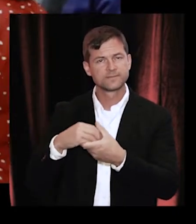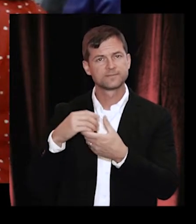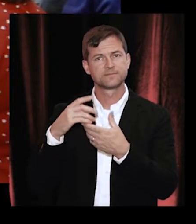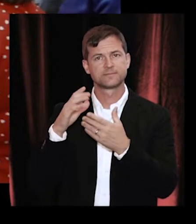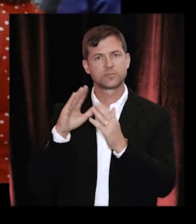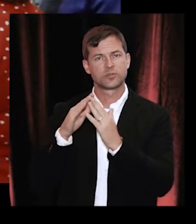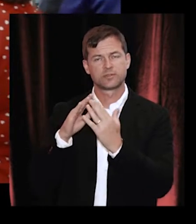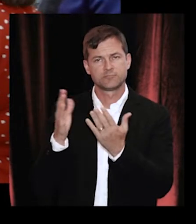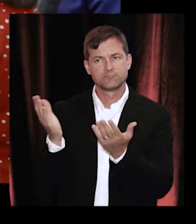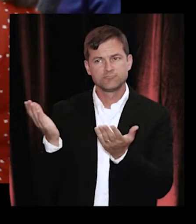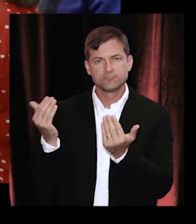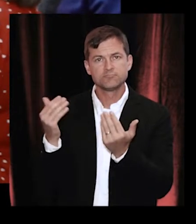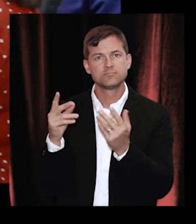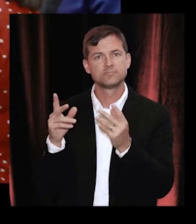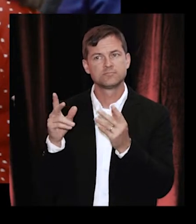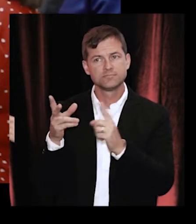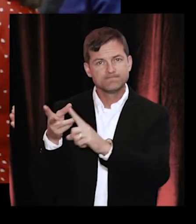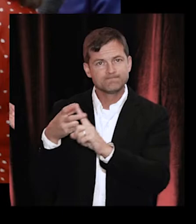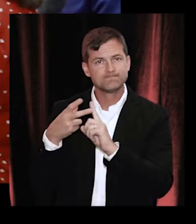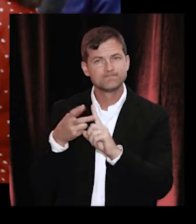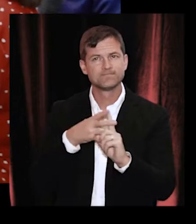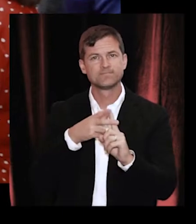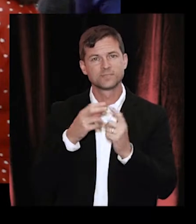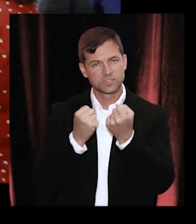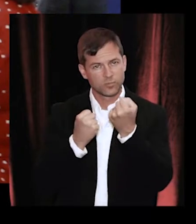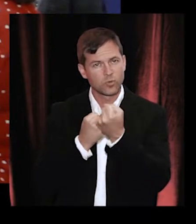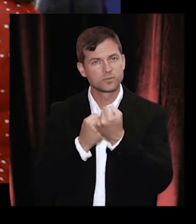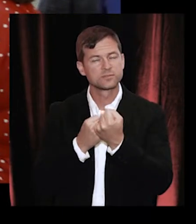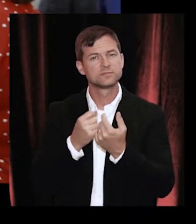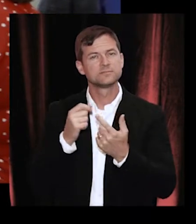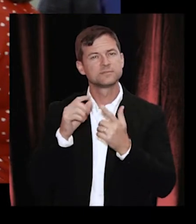that attracts and supports a diverse faculty and staff.